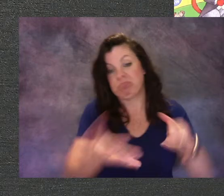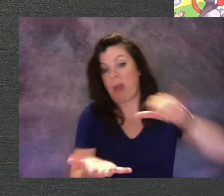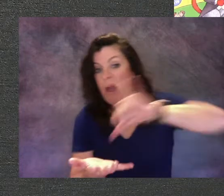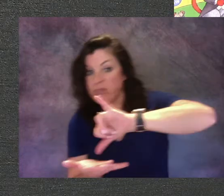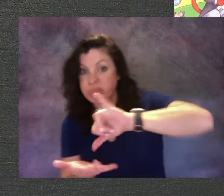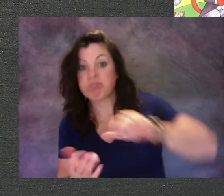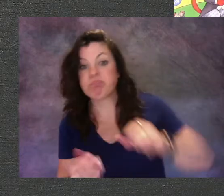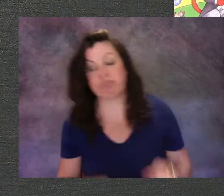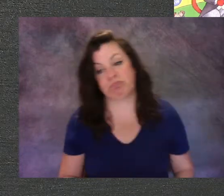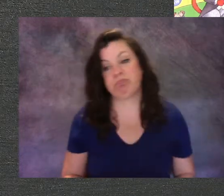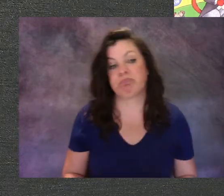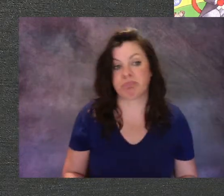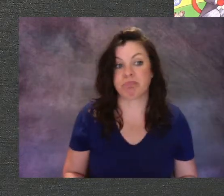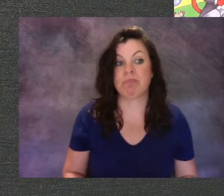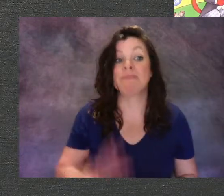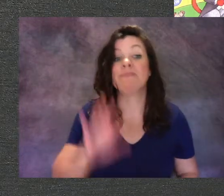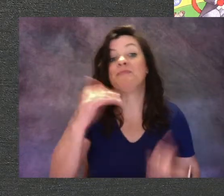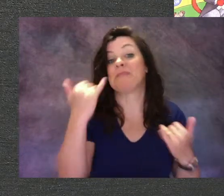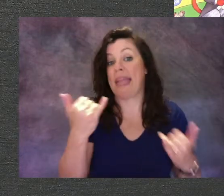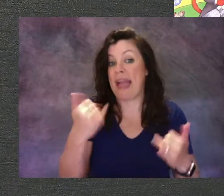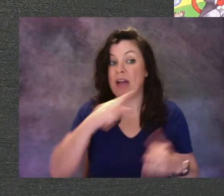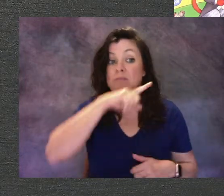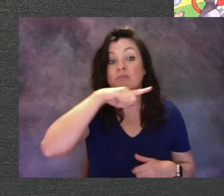Alright, now let me grab a paper towel.